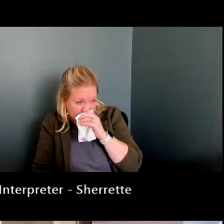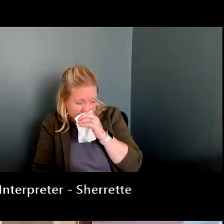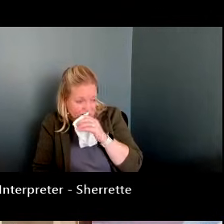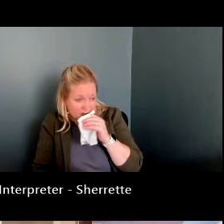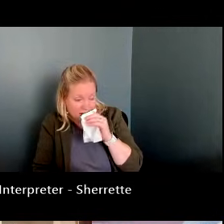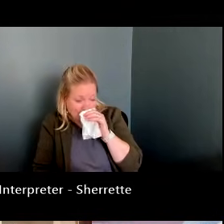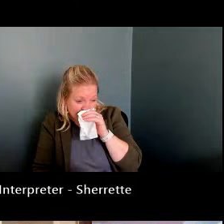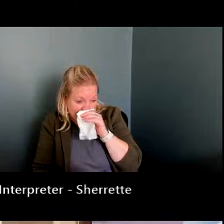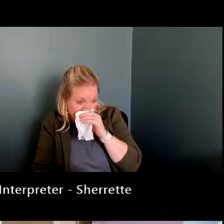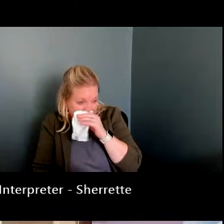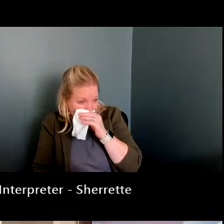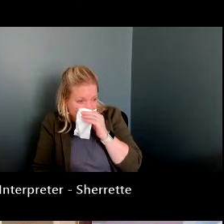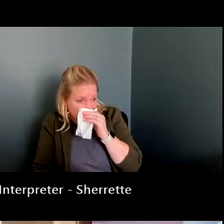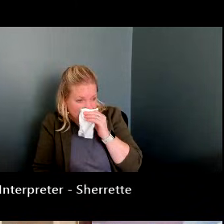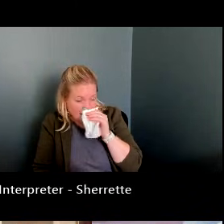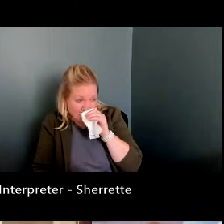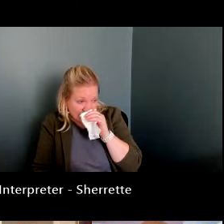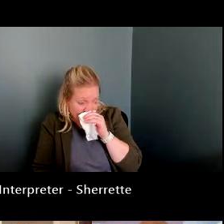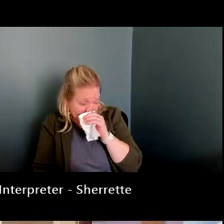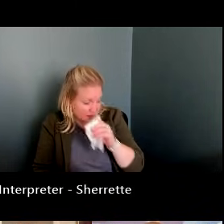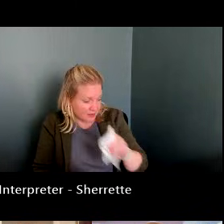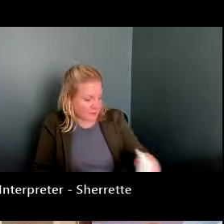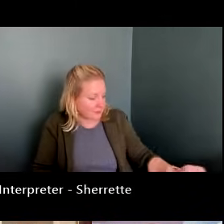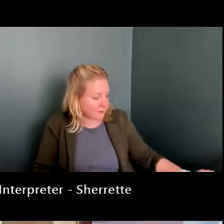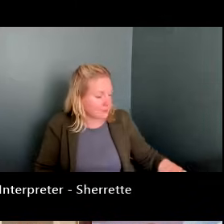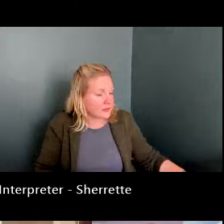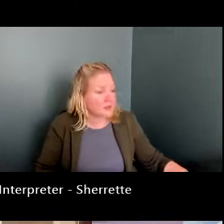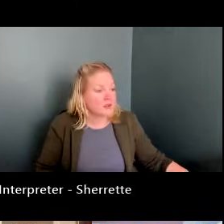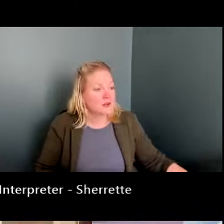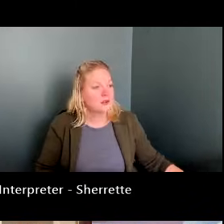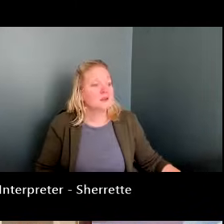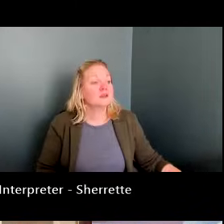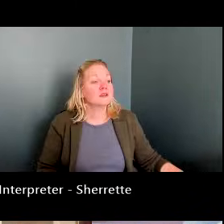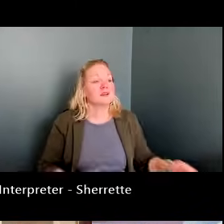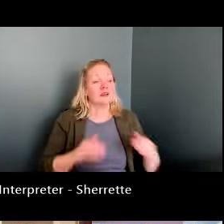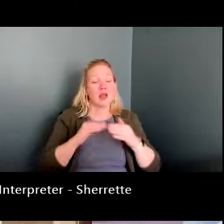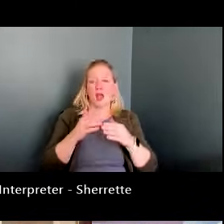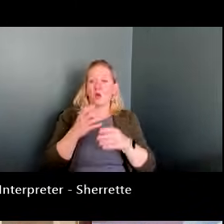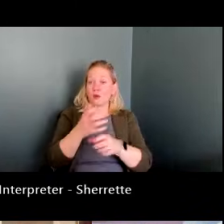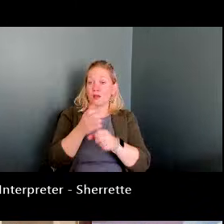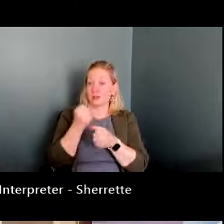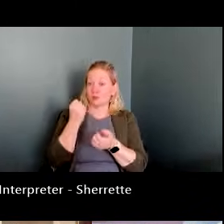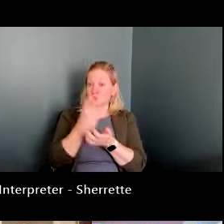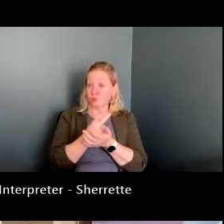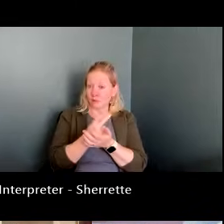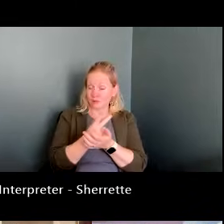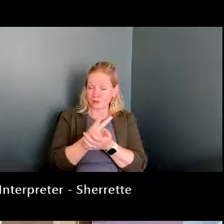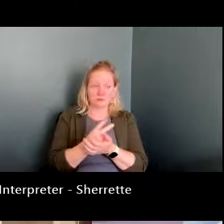In order to get approval for human research, we have to lay these things out. We have to say in